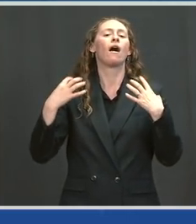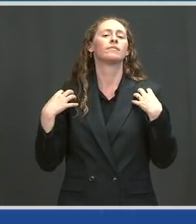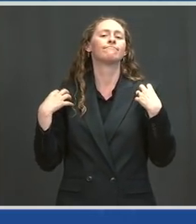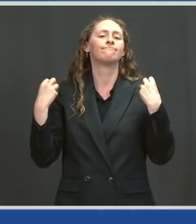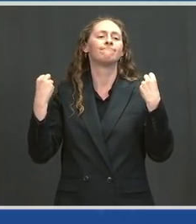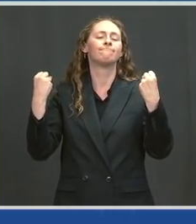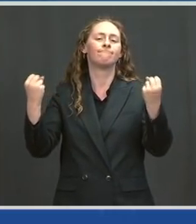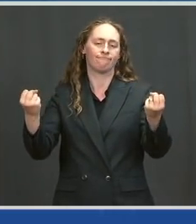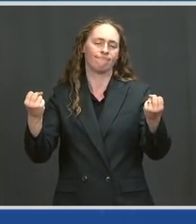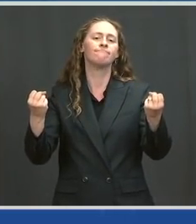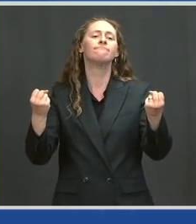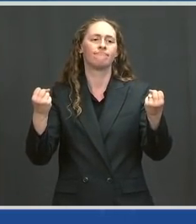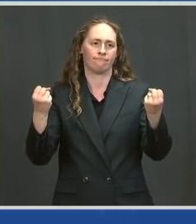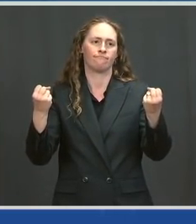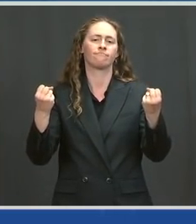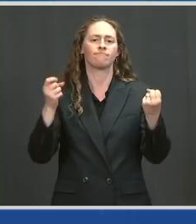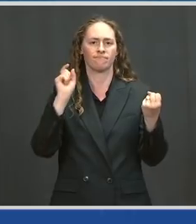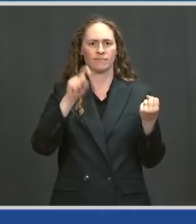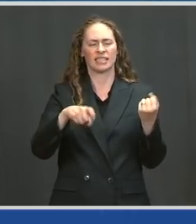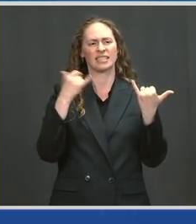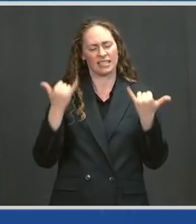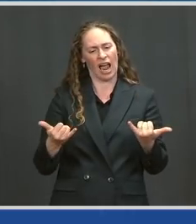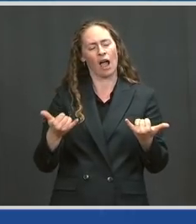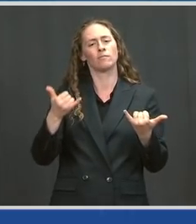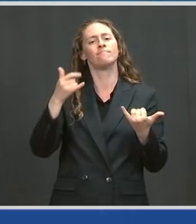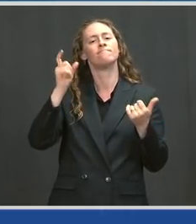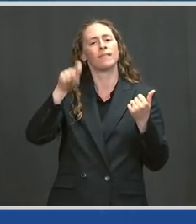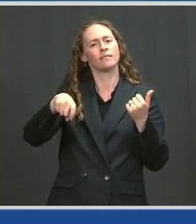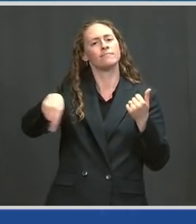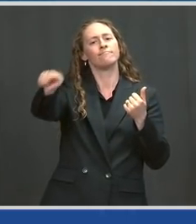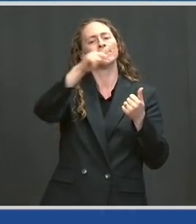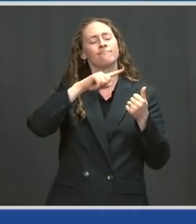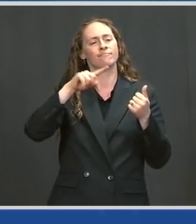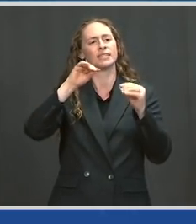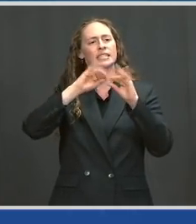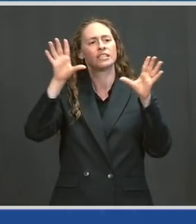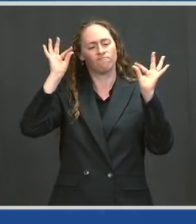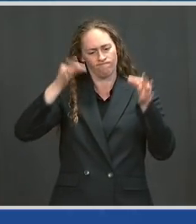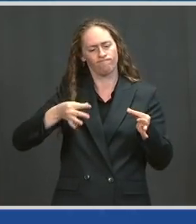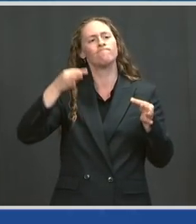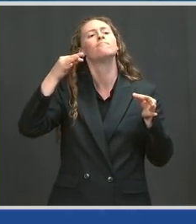We memorialize what happened here in Tulsa so it can't be erased.